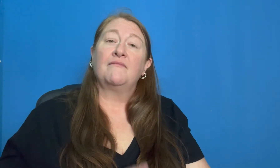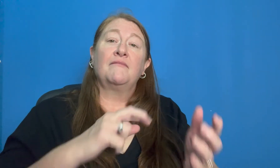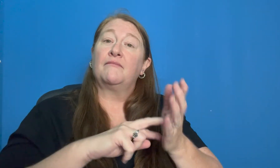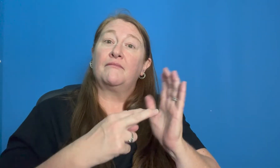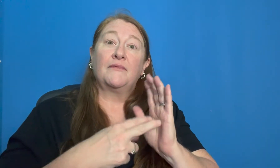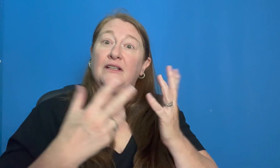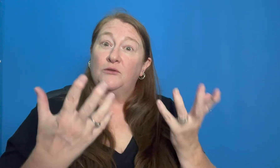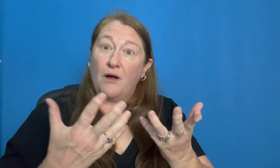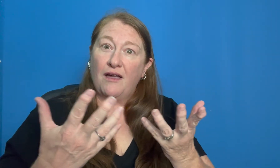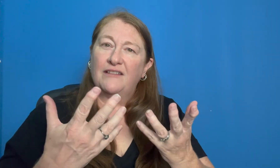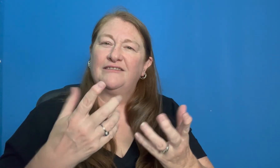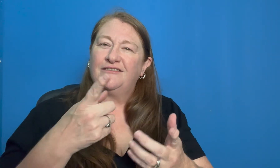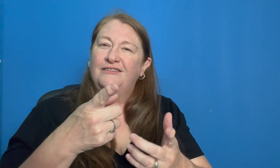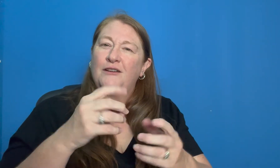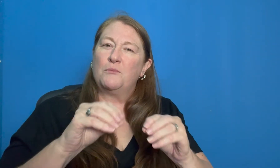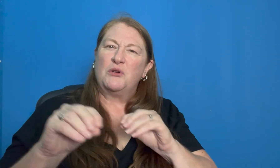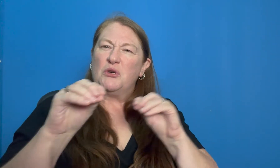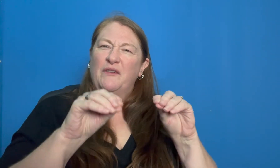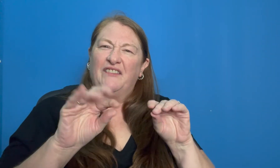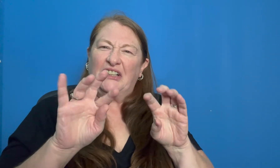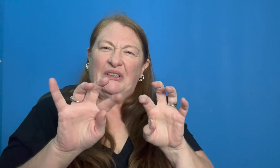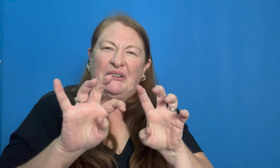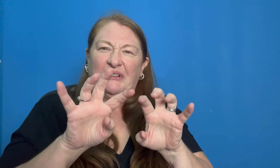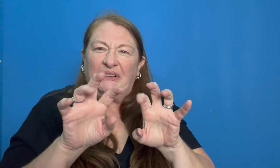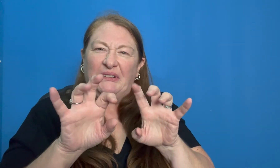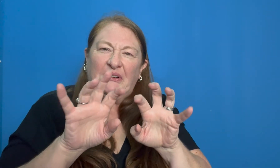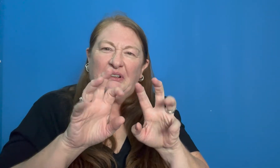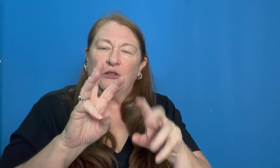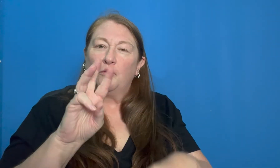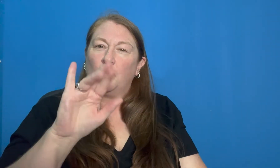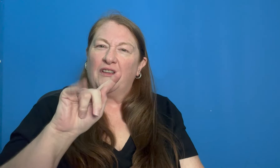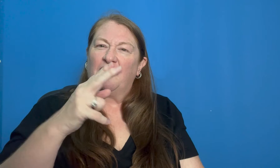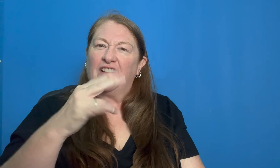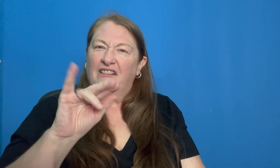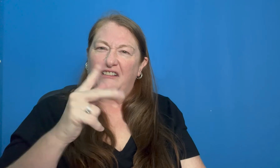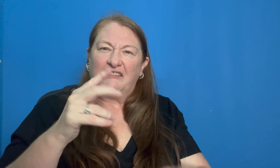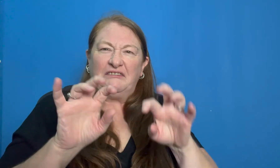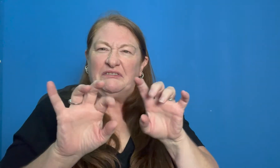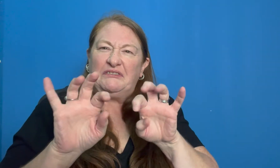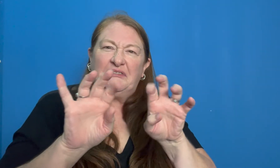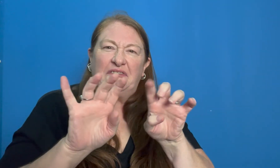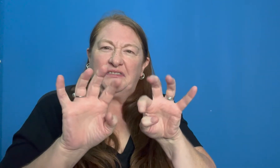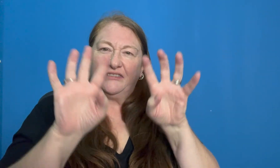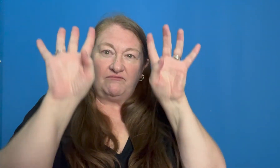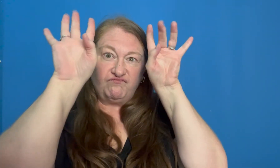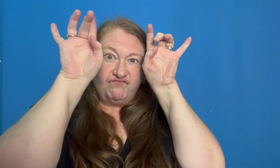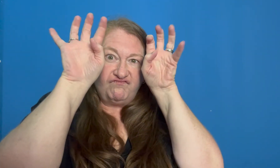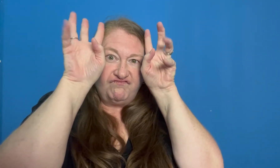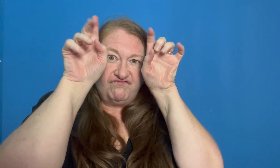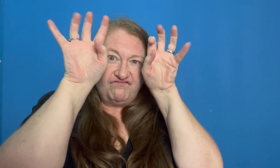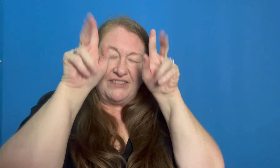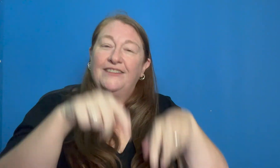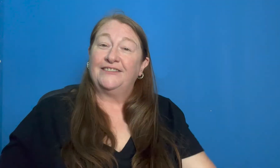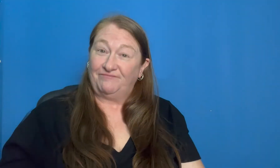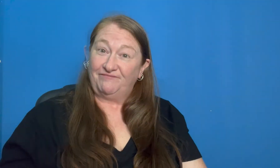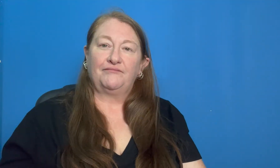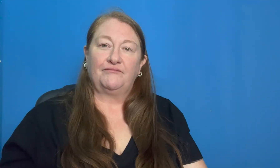To recap, it means snakes moving and wriggling on the head.